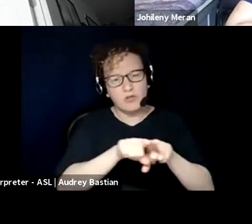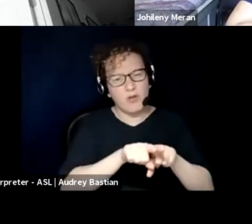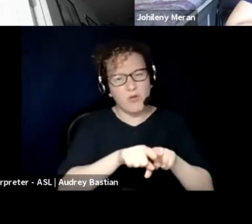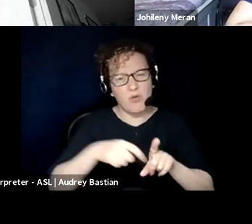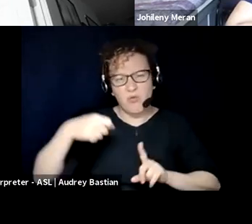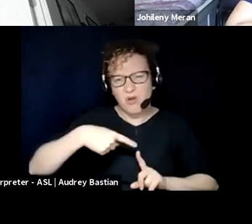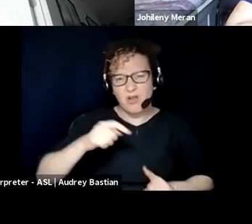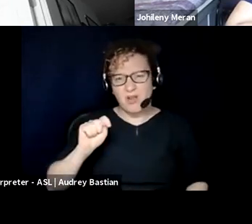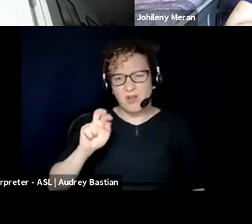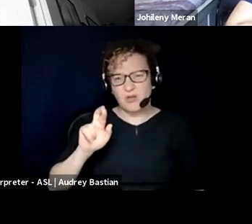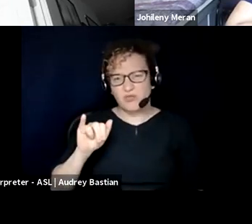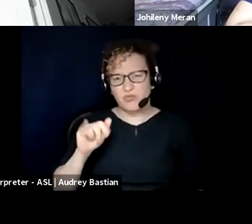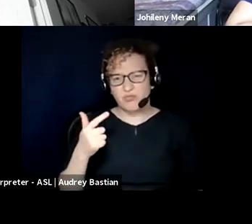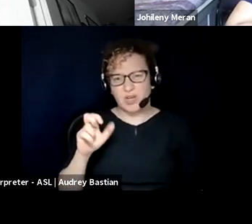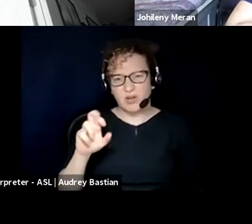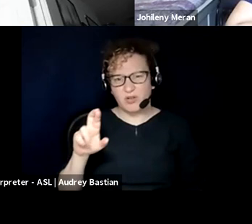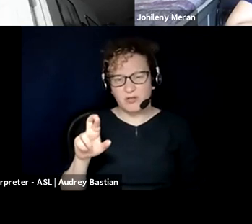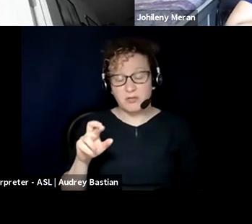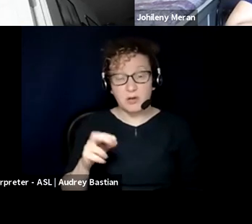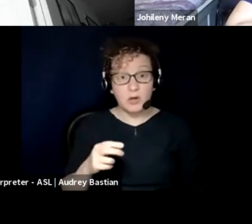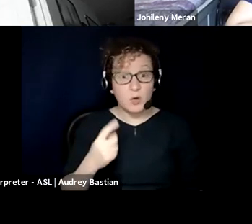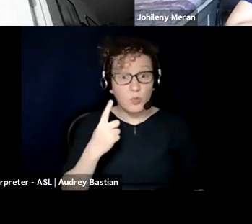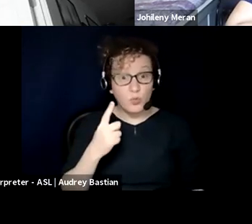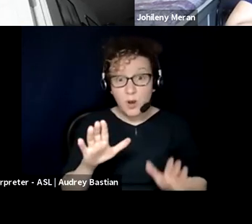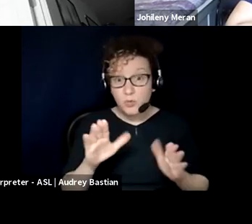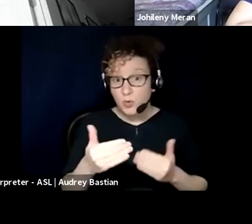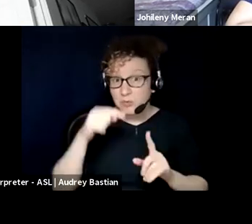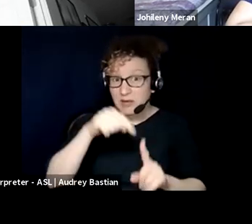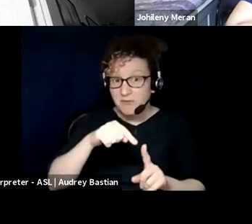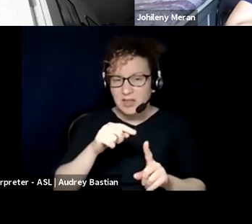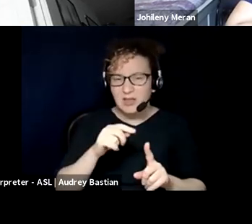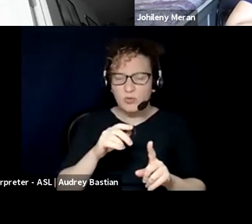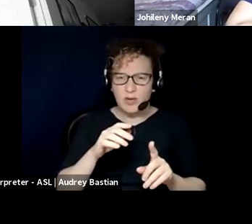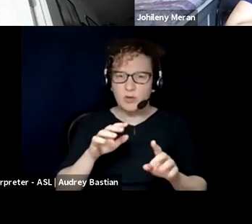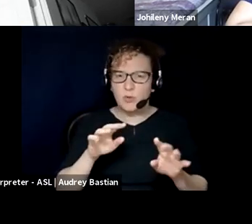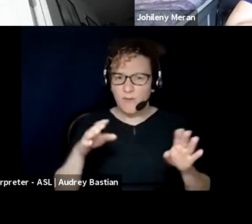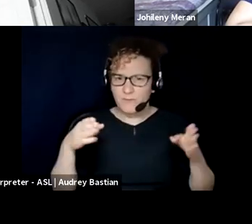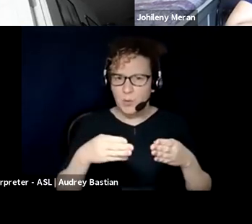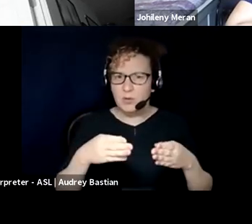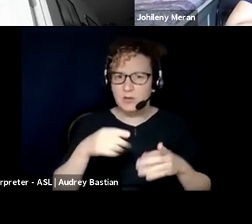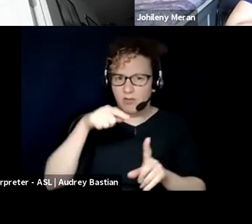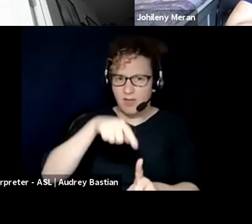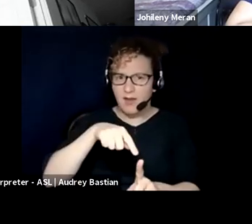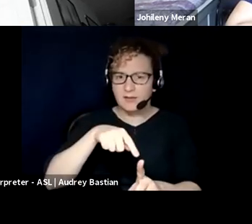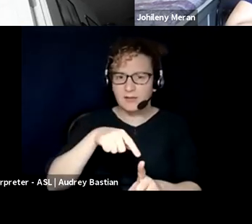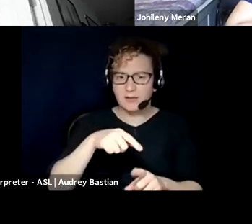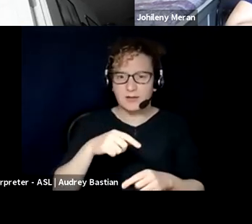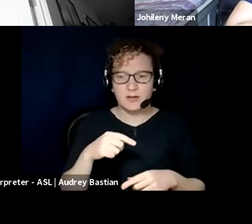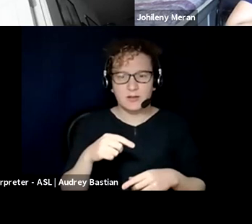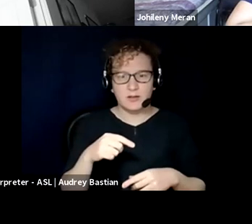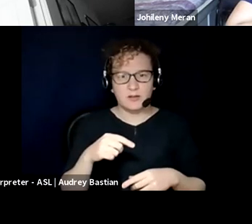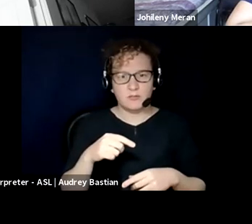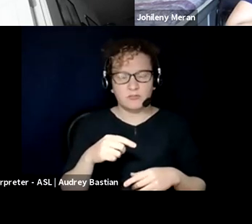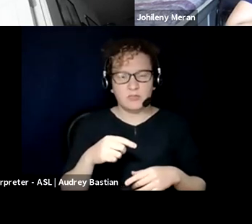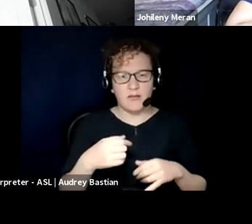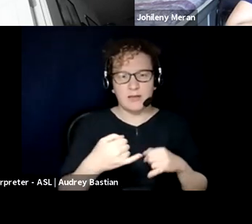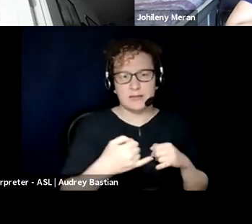there was a room specifically that was highlighted. It was sectioned off.